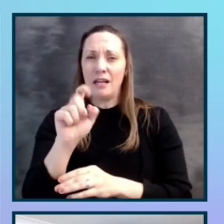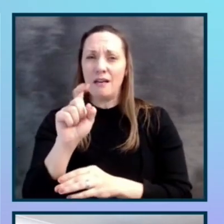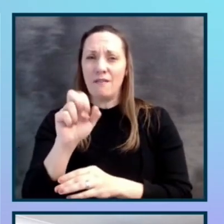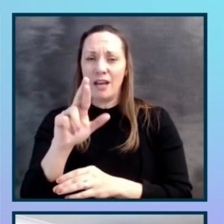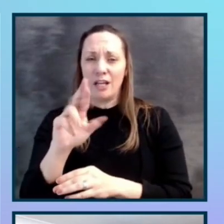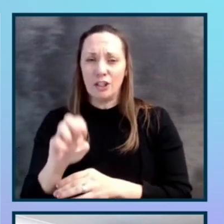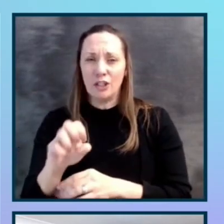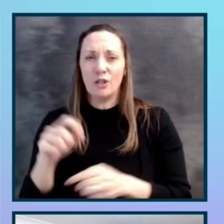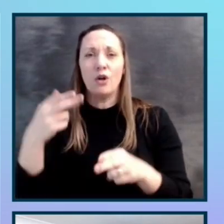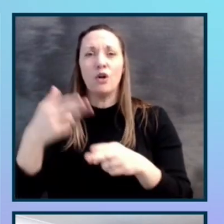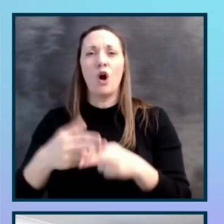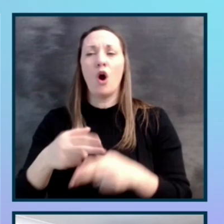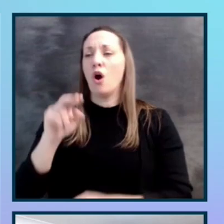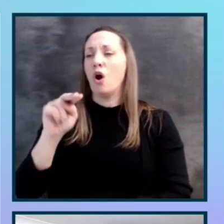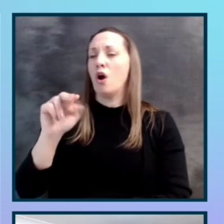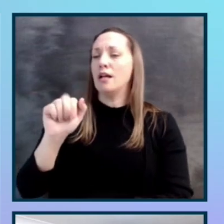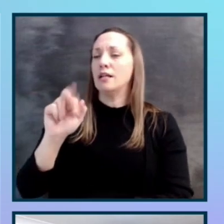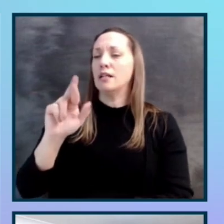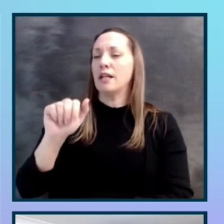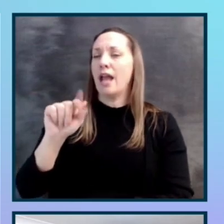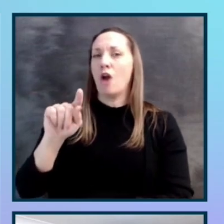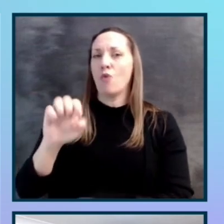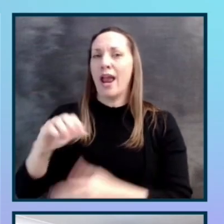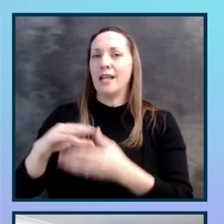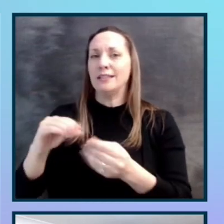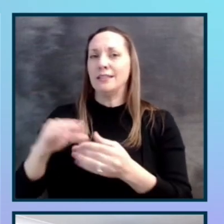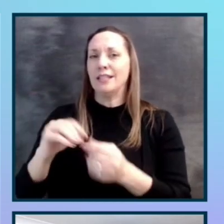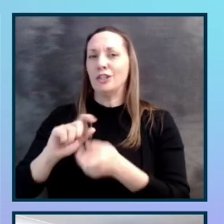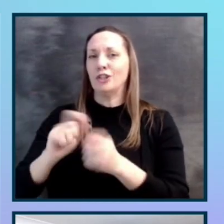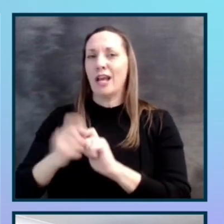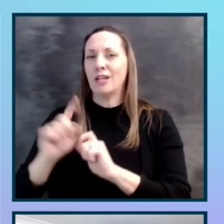relatively recently as part of their slew of updates